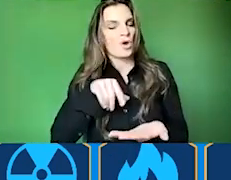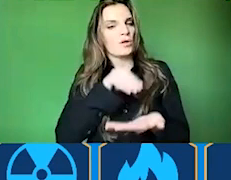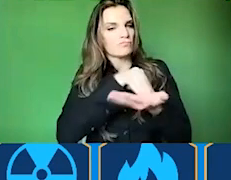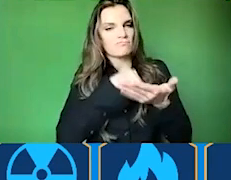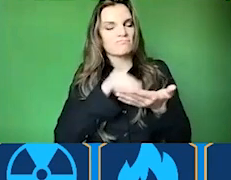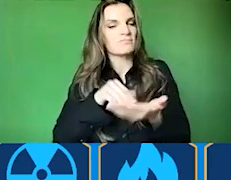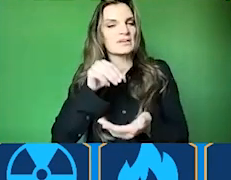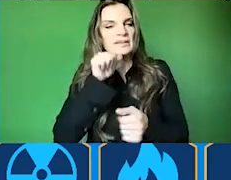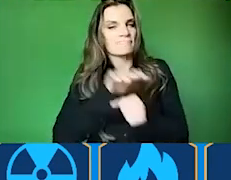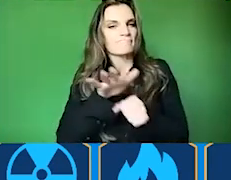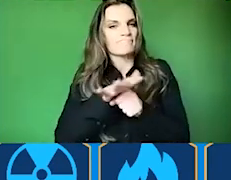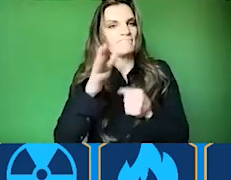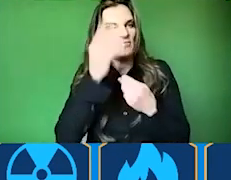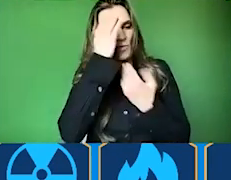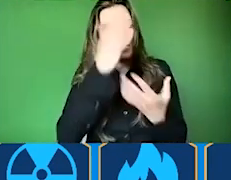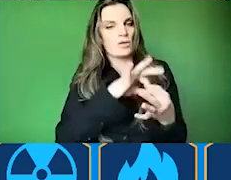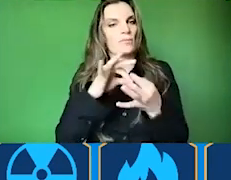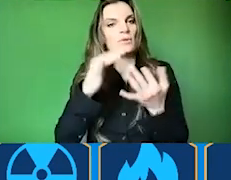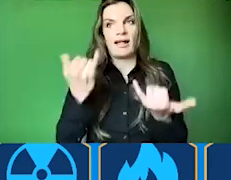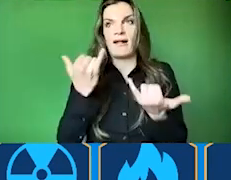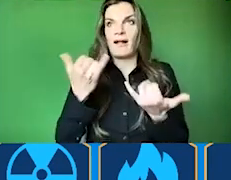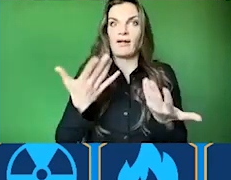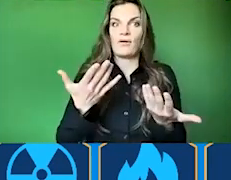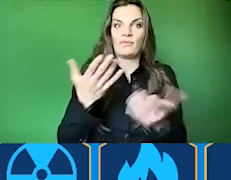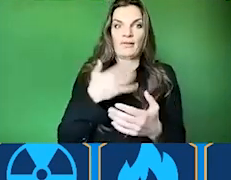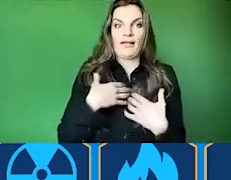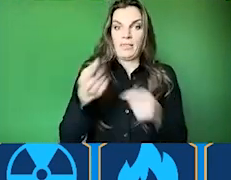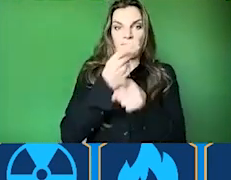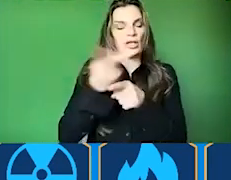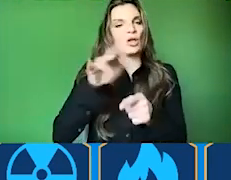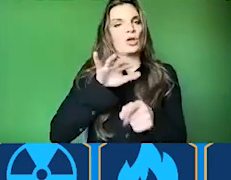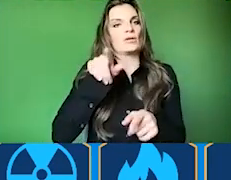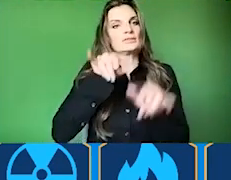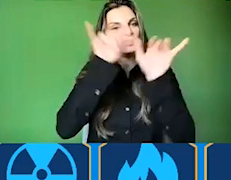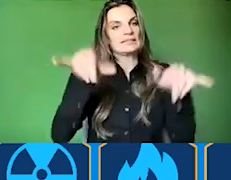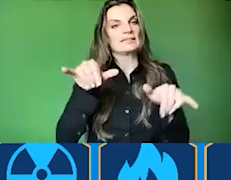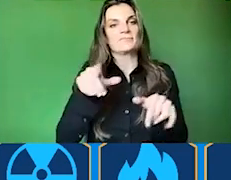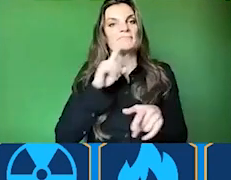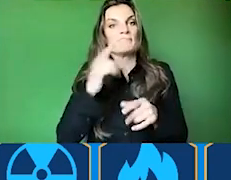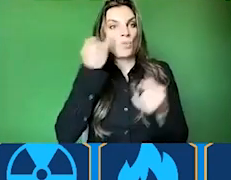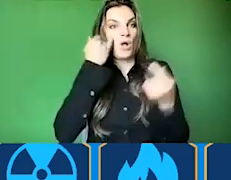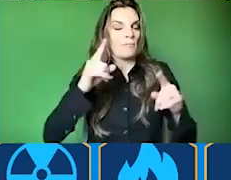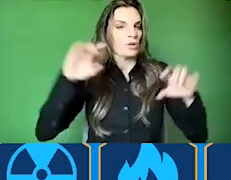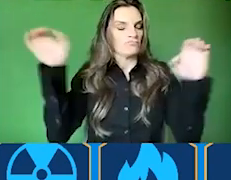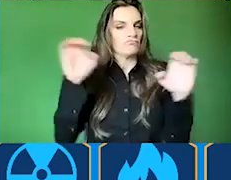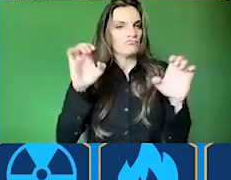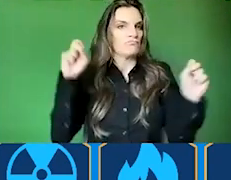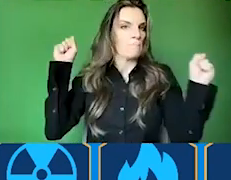system. And so we saw prolonged contingency standards of care during the COVID-19 pandemic.